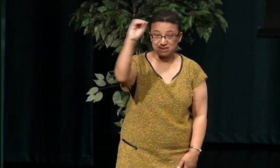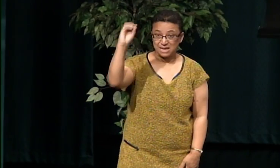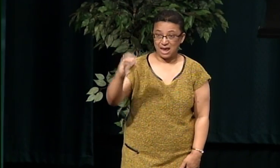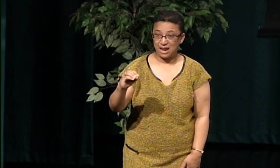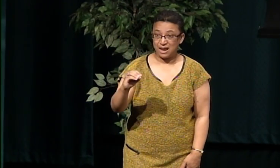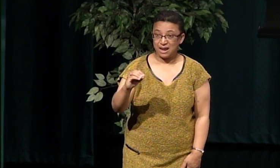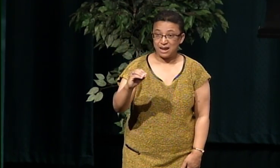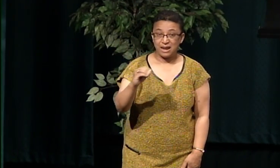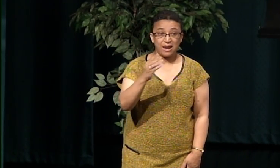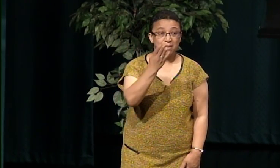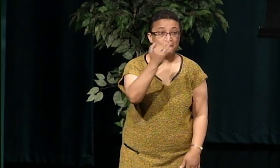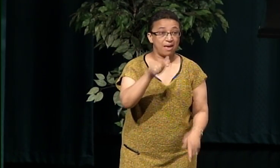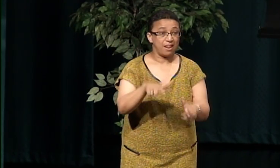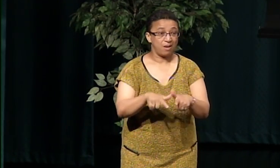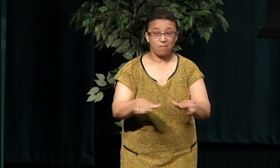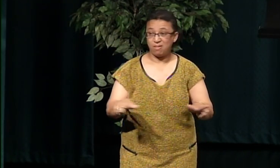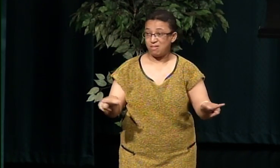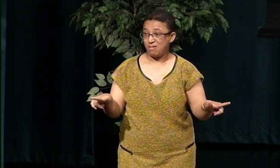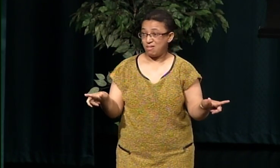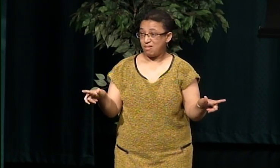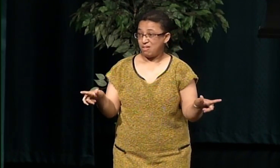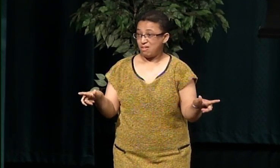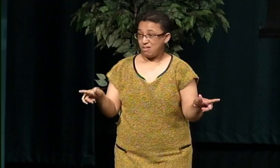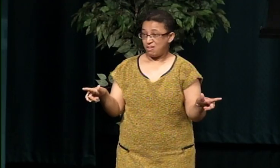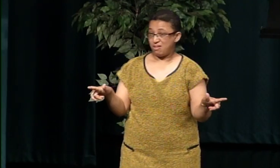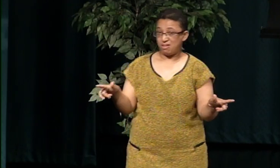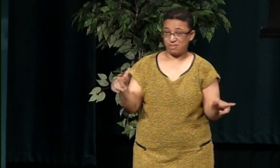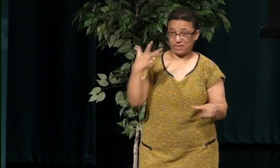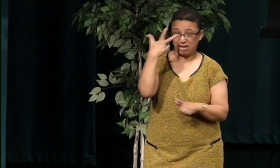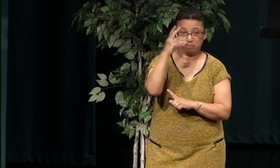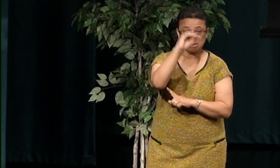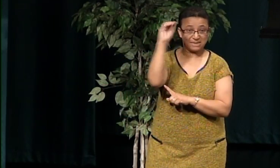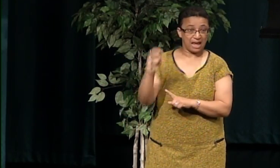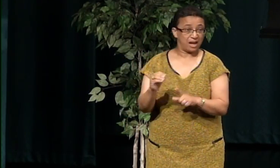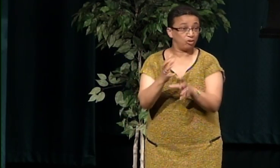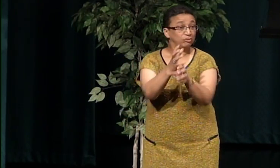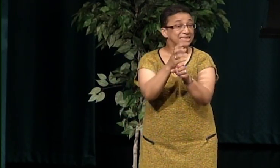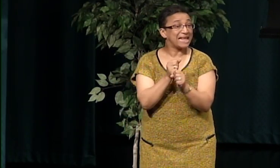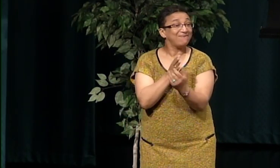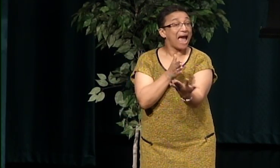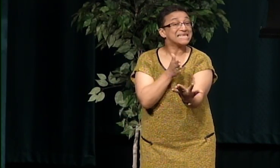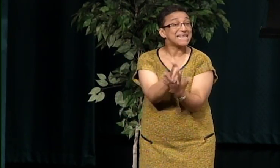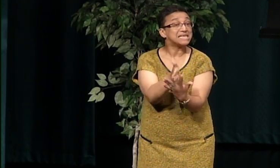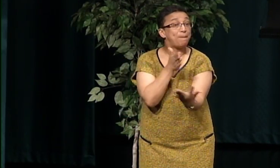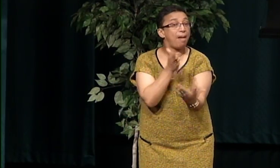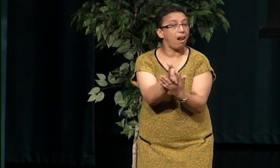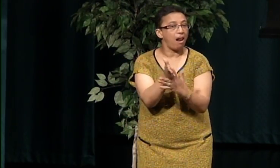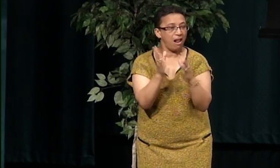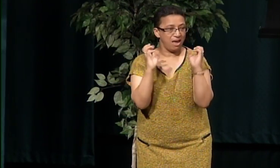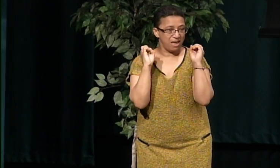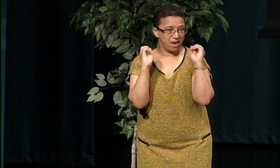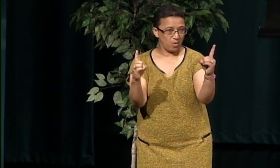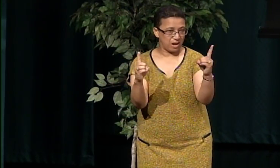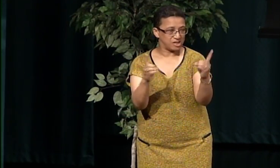And only 3% of that 72 million are bilingual